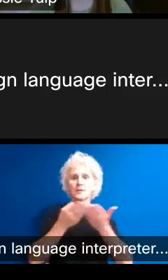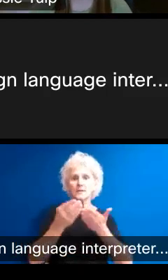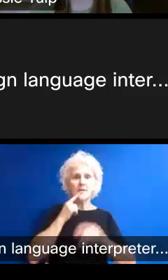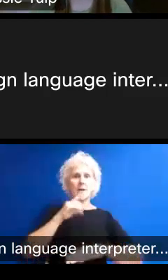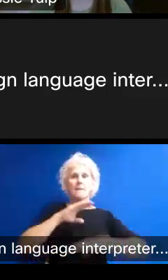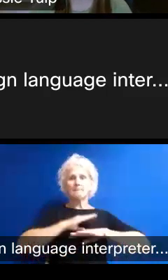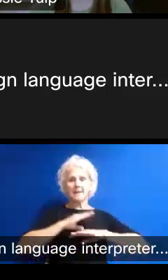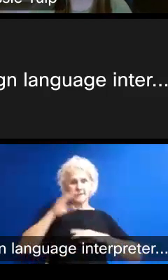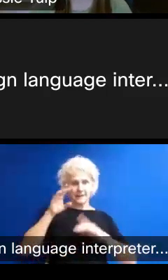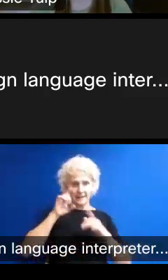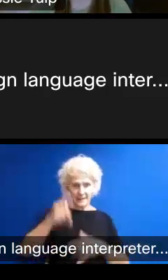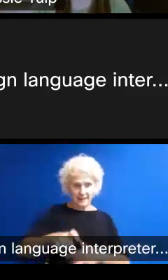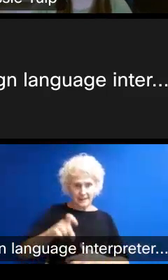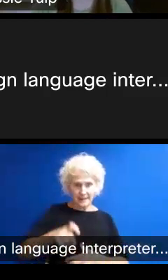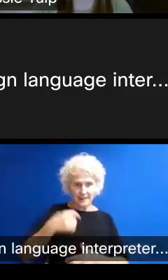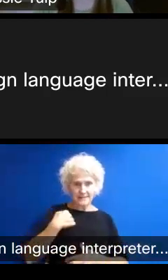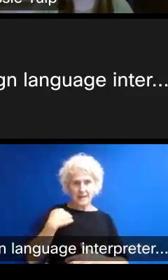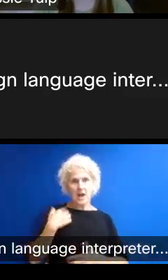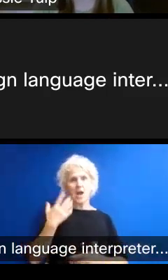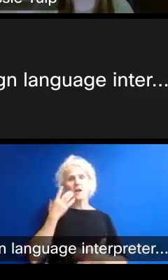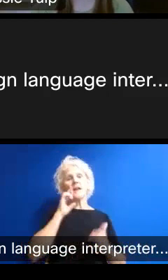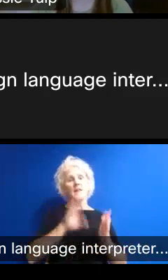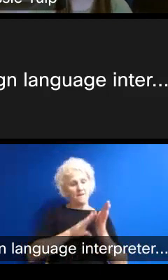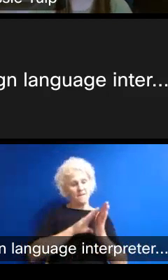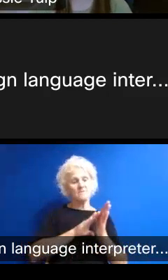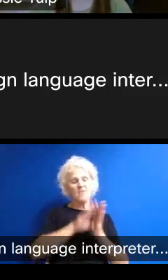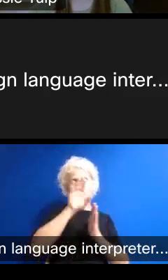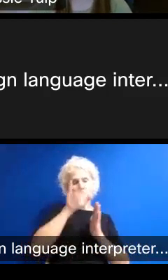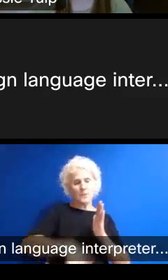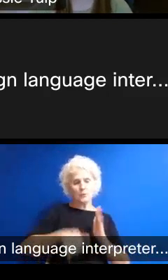developed HCBS waivers to meet the needs of people who choose to receive services and